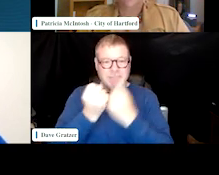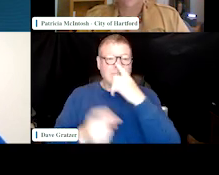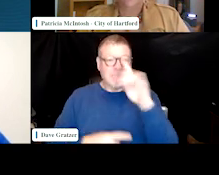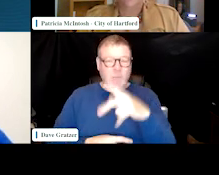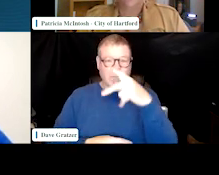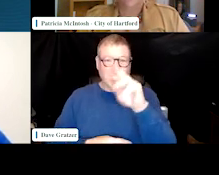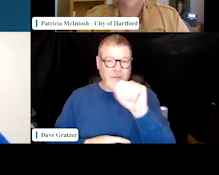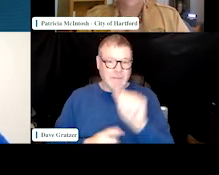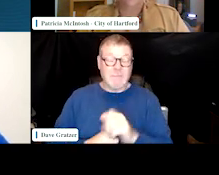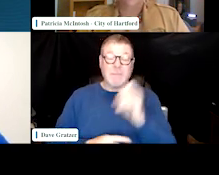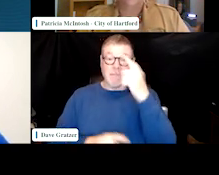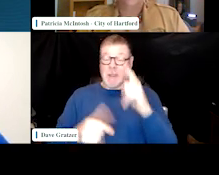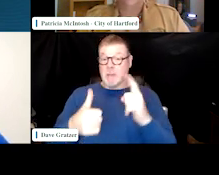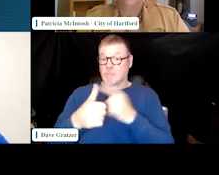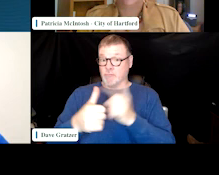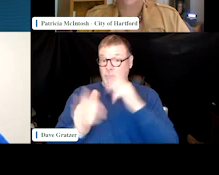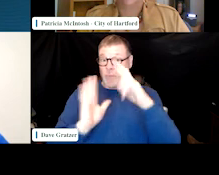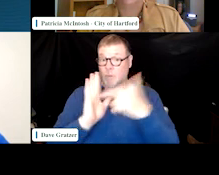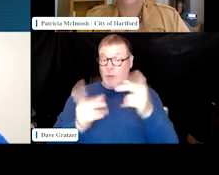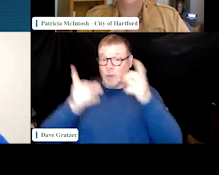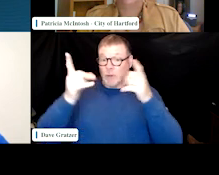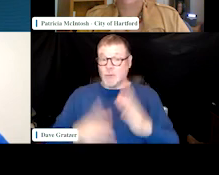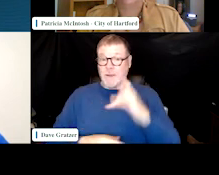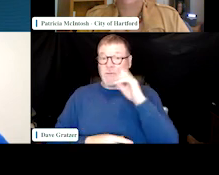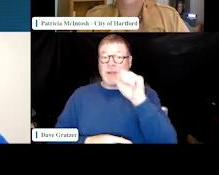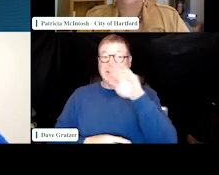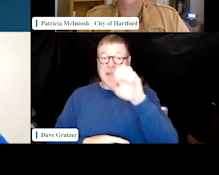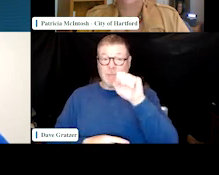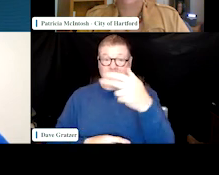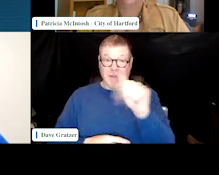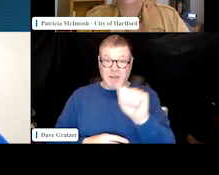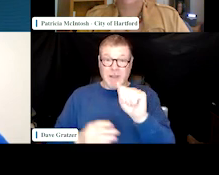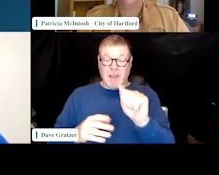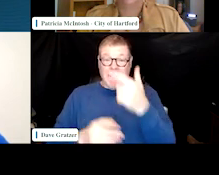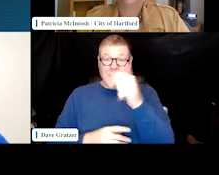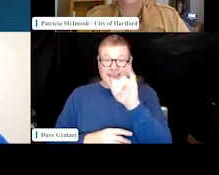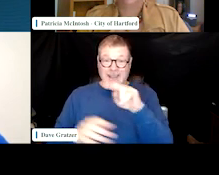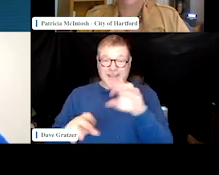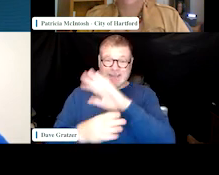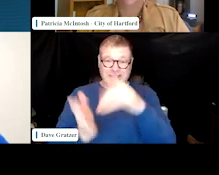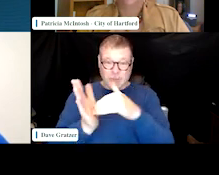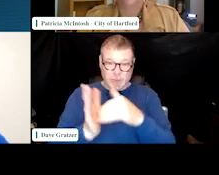In his primary role as the director of SAMHSA's GAINS Center for Behavioral Health and Justice Transformation,